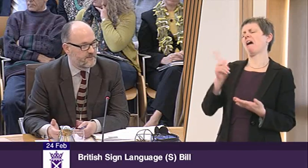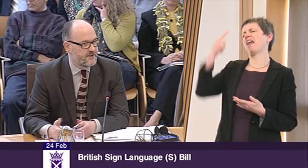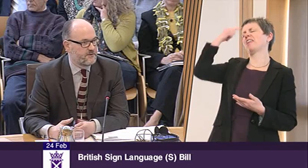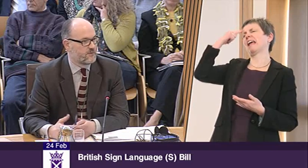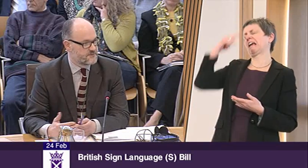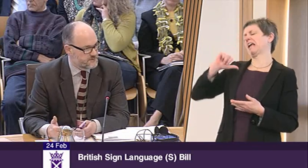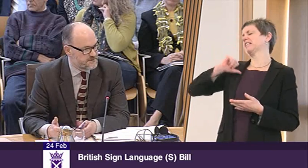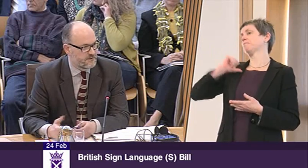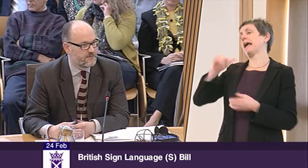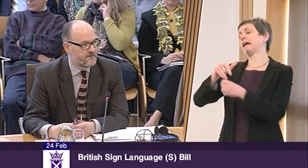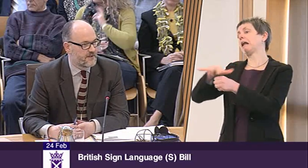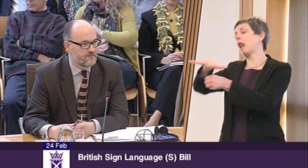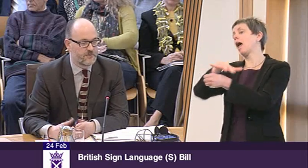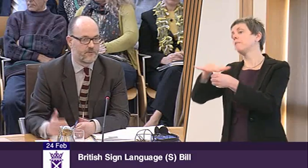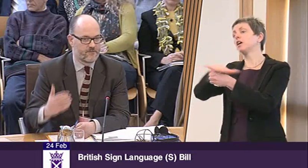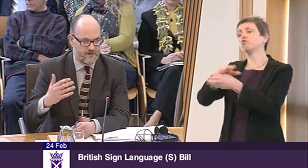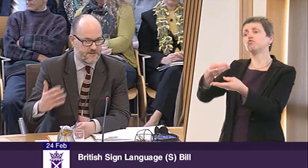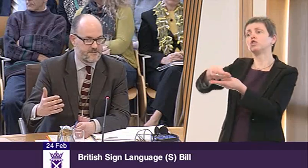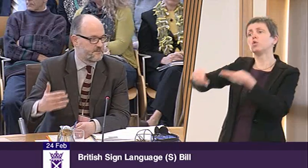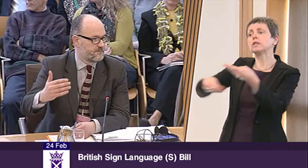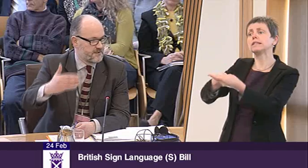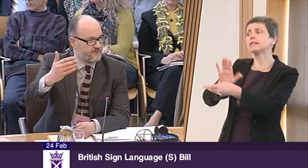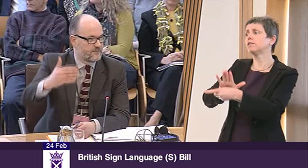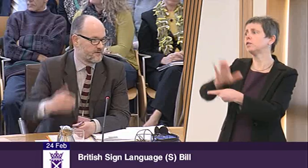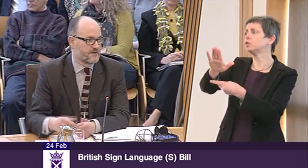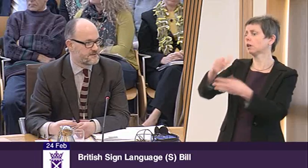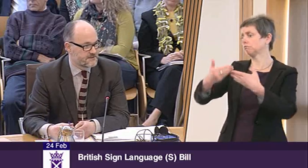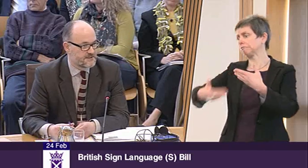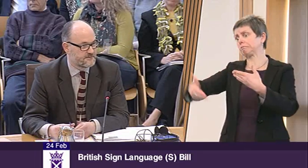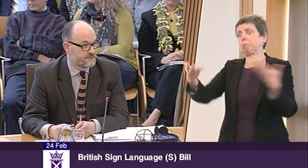might be, what resources might be available and what the priorities might be for successive